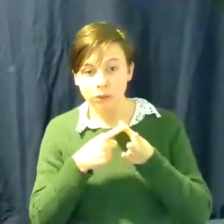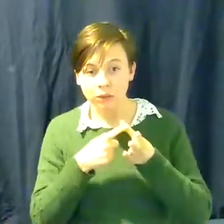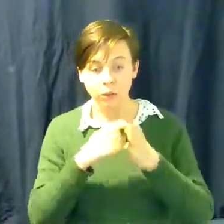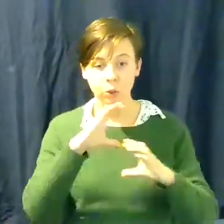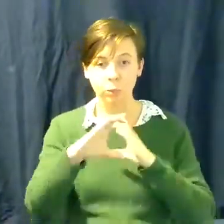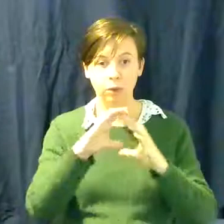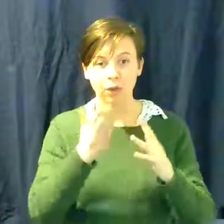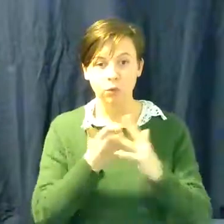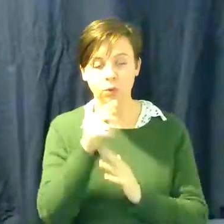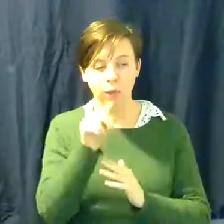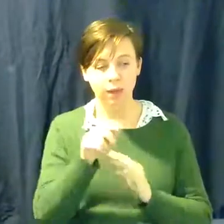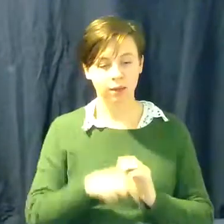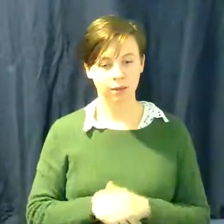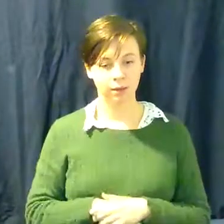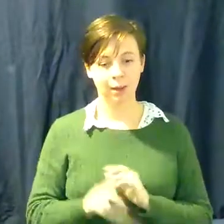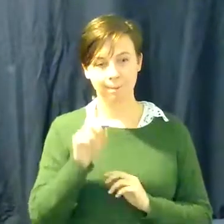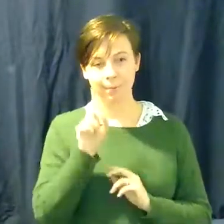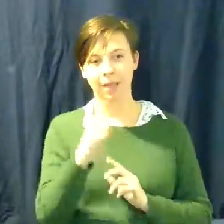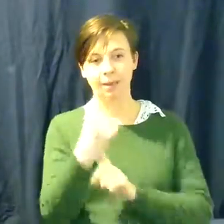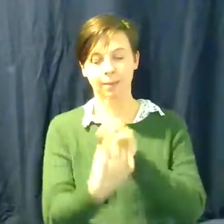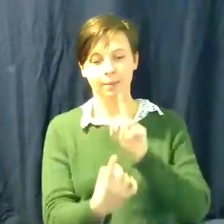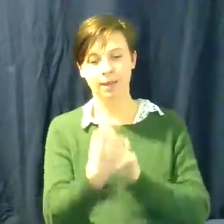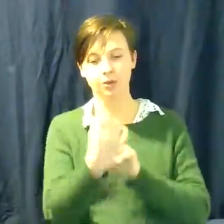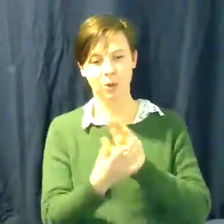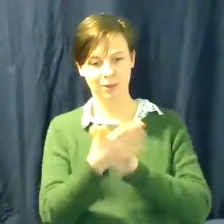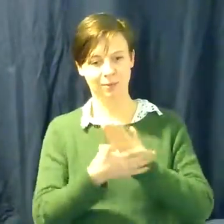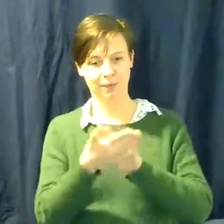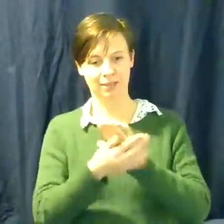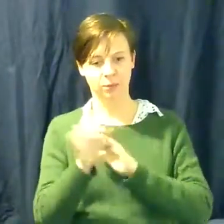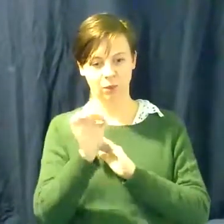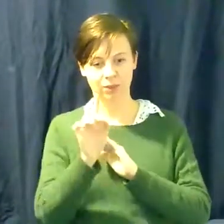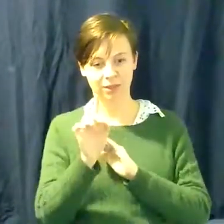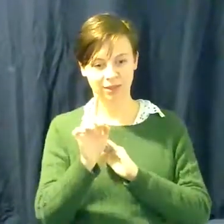this and it didn't work and I'm not sure what to do now",